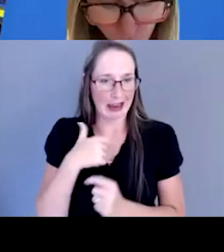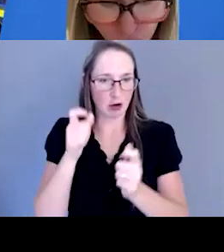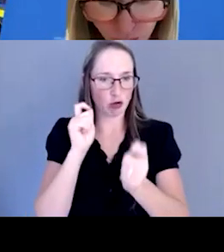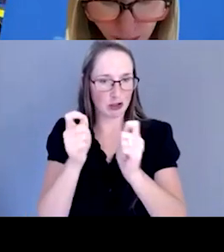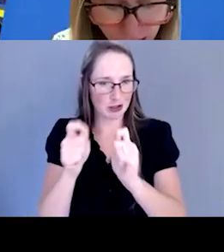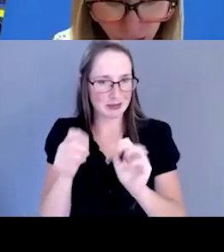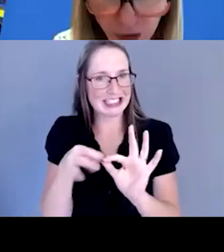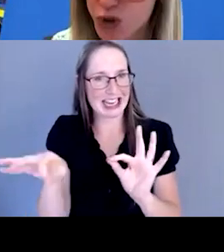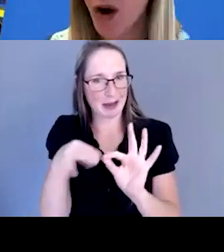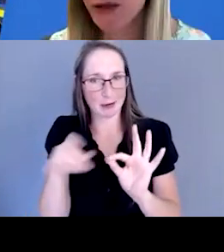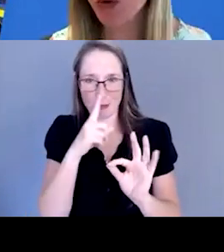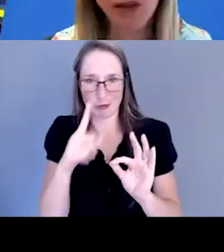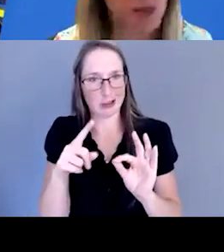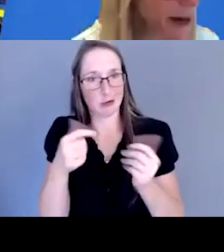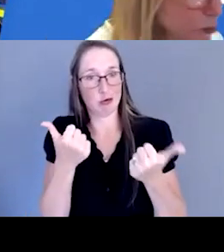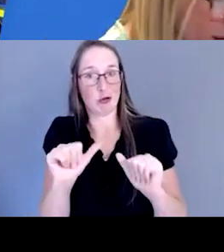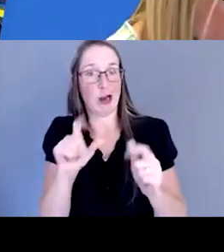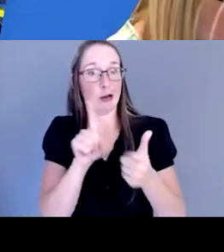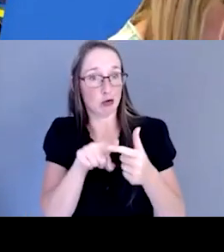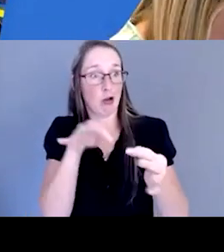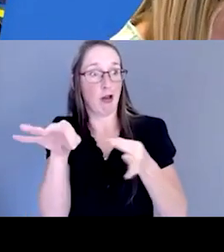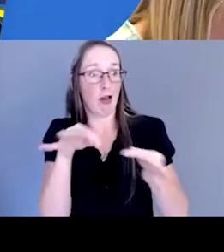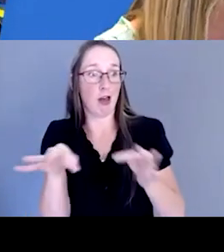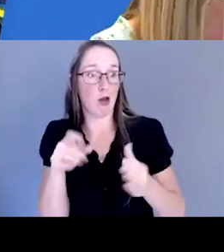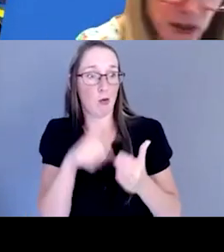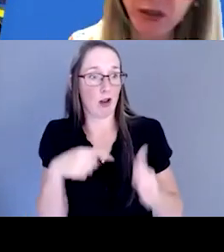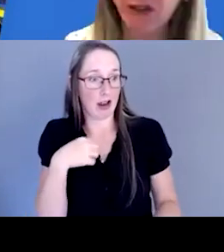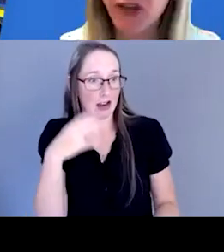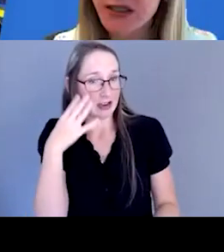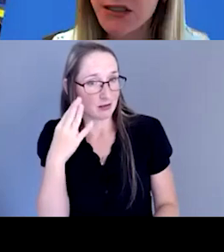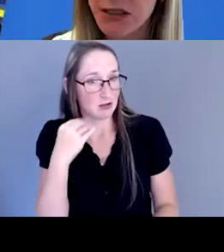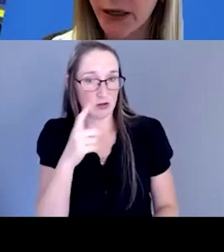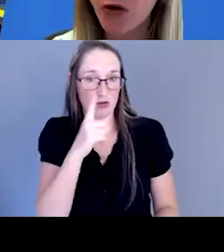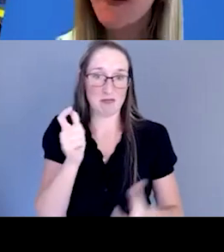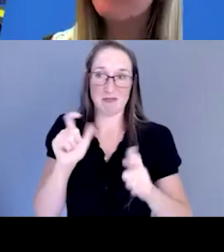which basically tries to explain what I went through in pretty significant detail,